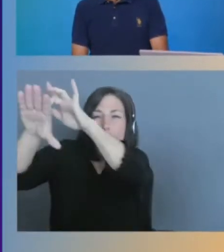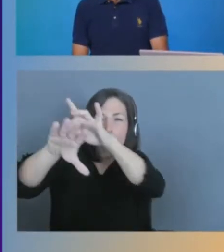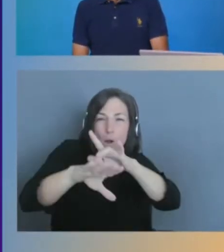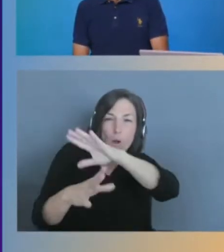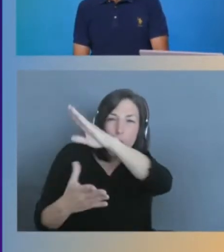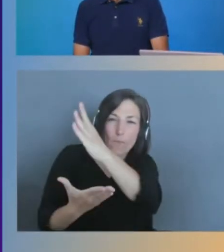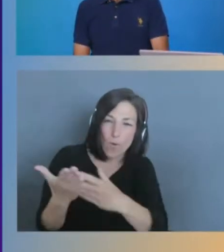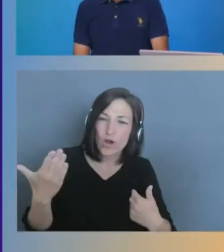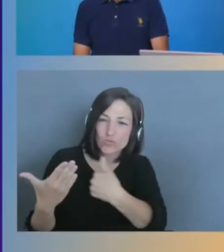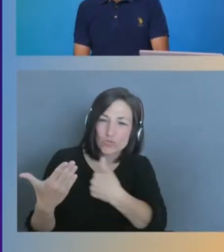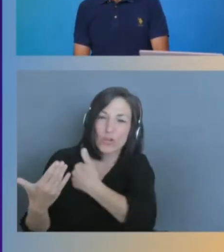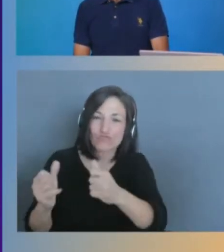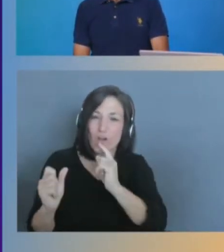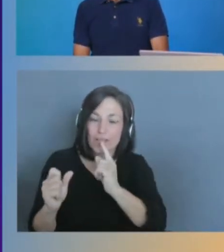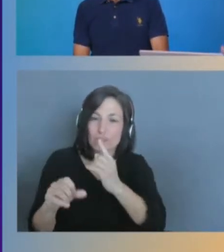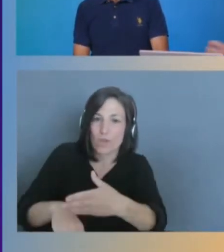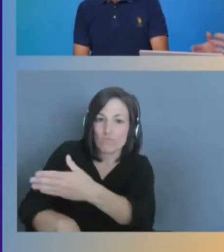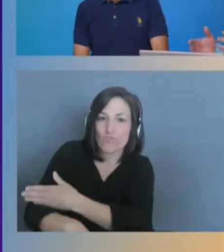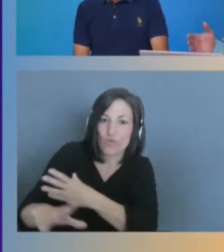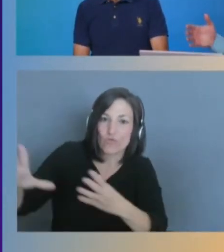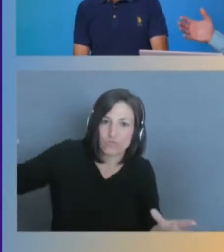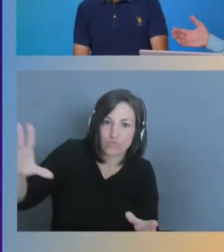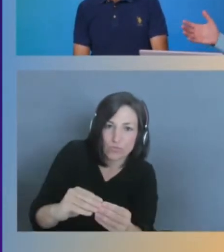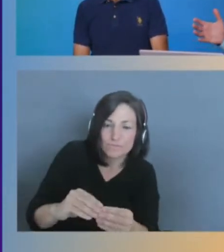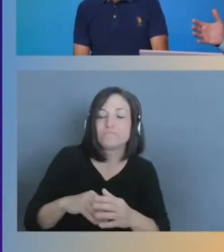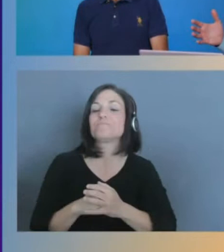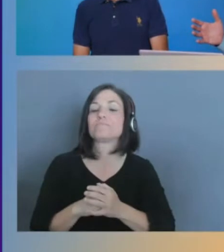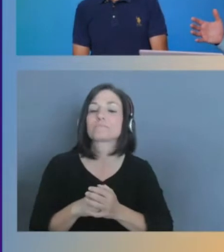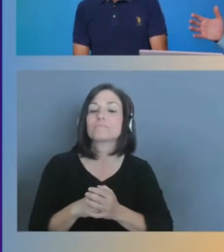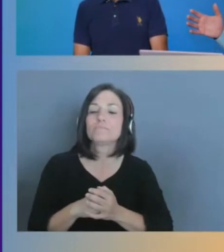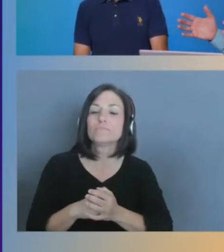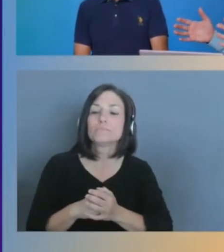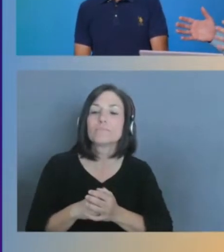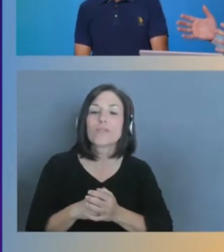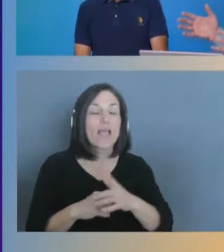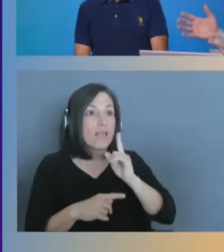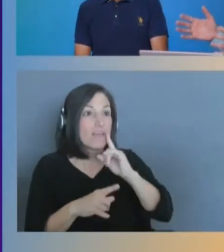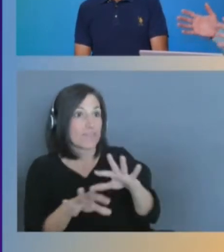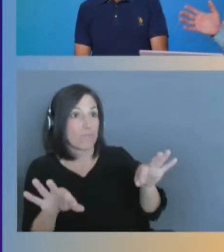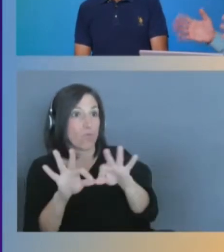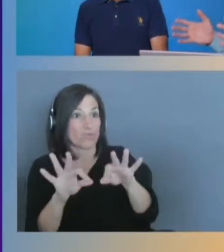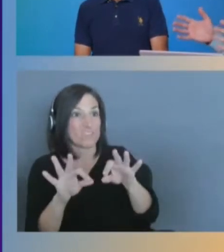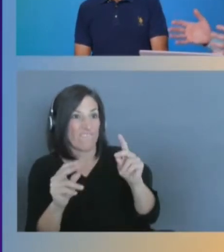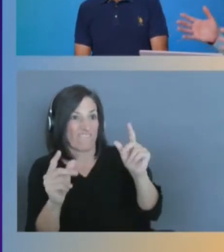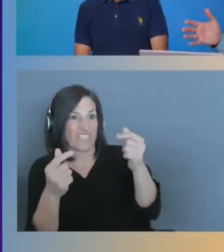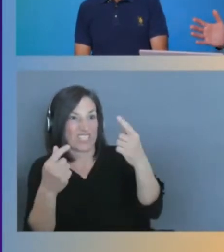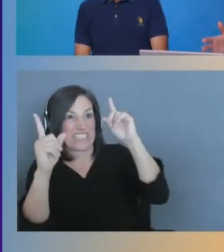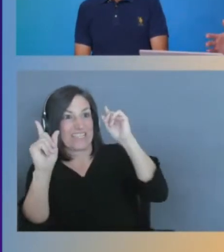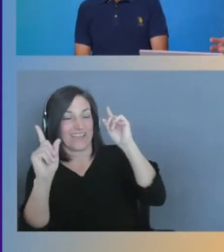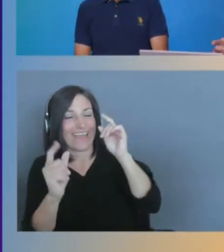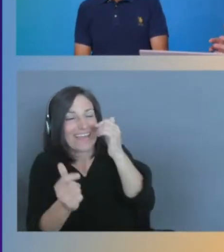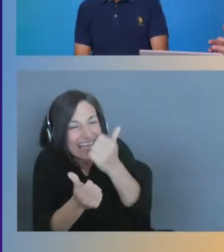The importance of efficiency at every element, right? You need to look at every single component